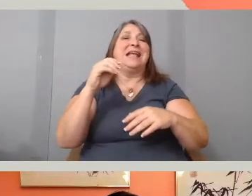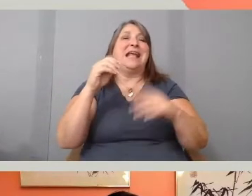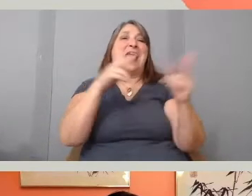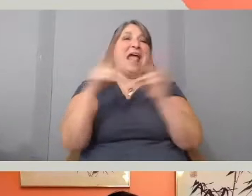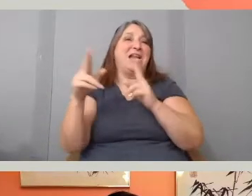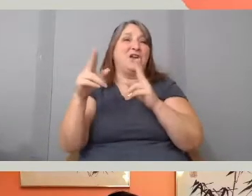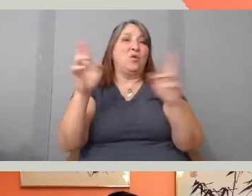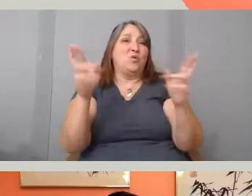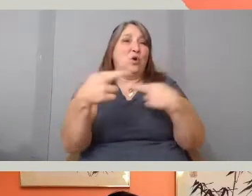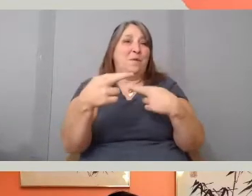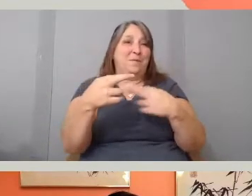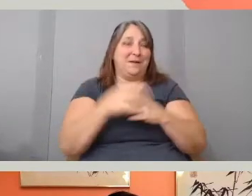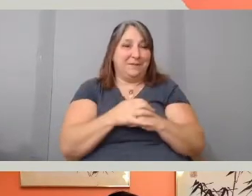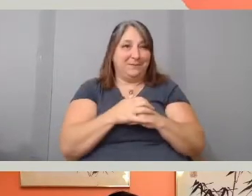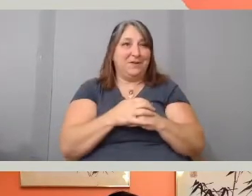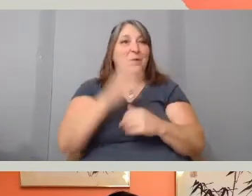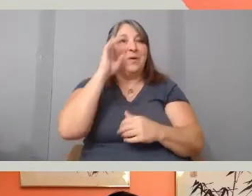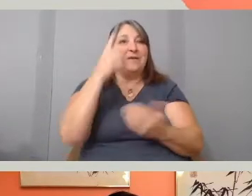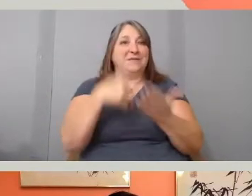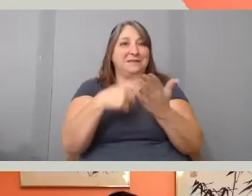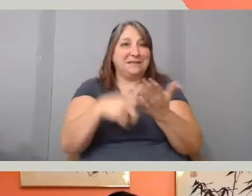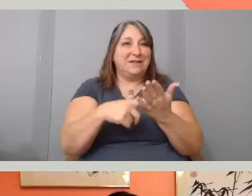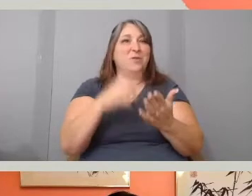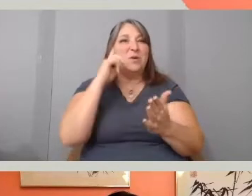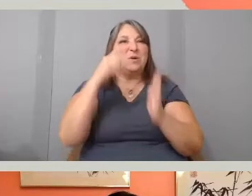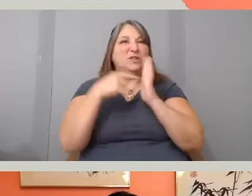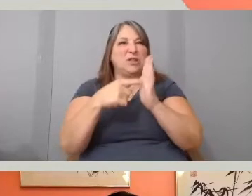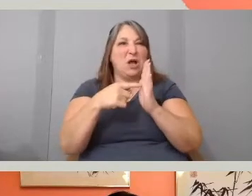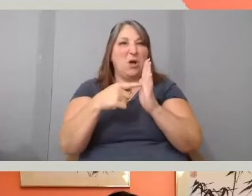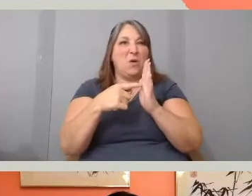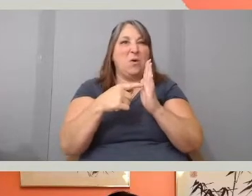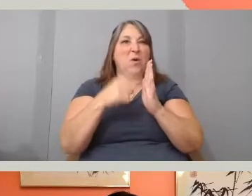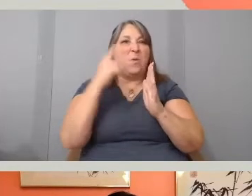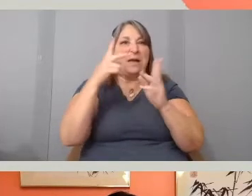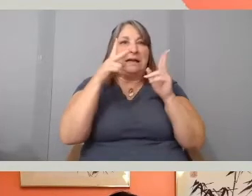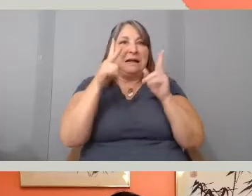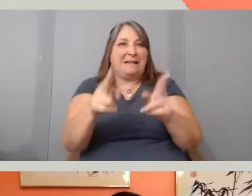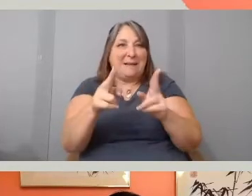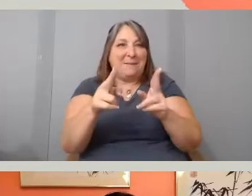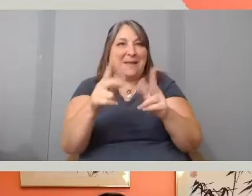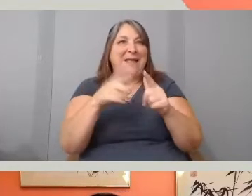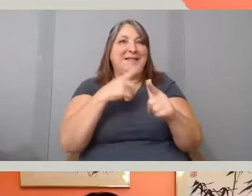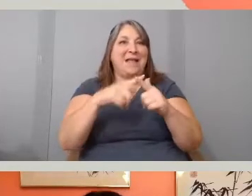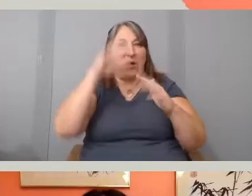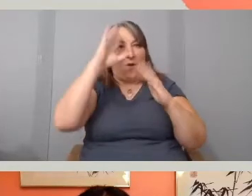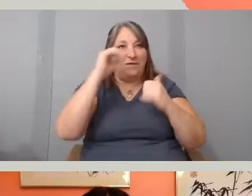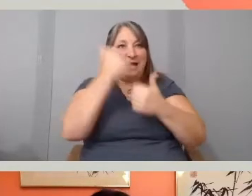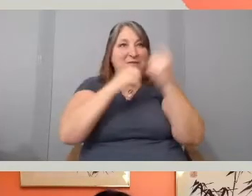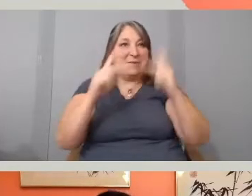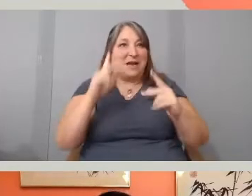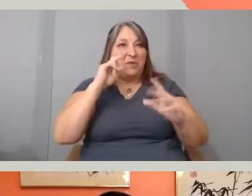And we'll show a clip per person but then, hopefully everybody will kind of join in conversation.